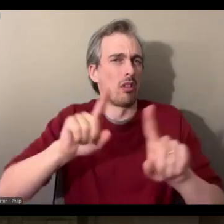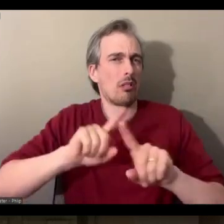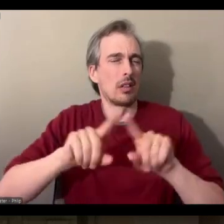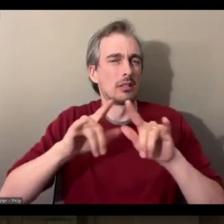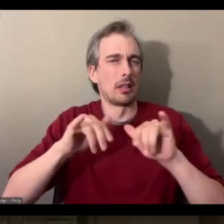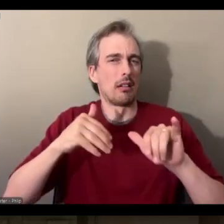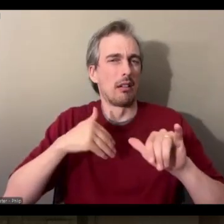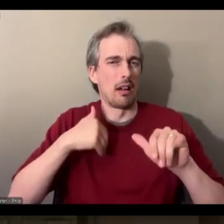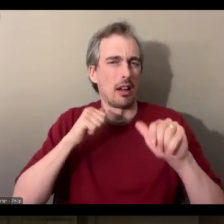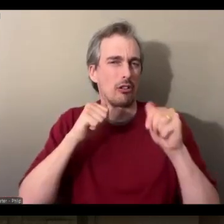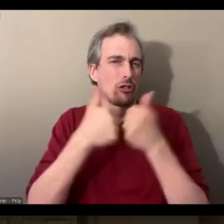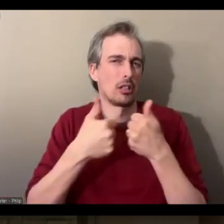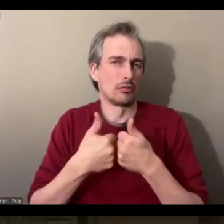Black background, as well as the last one.